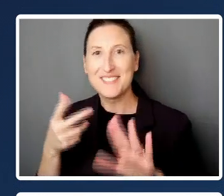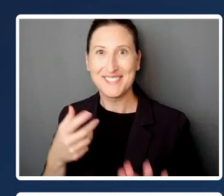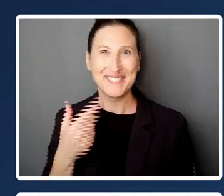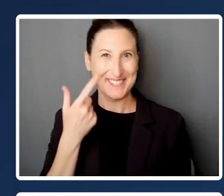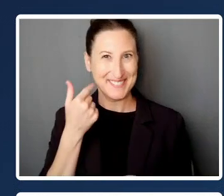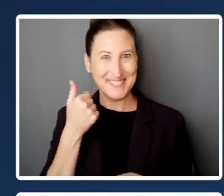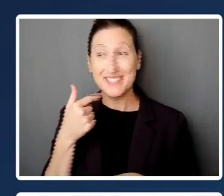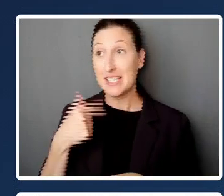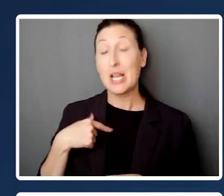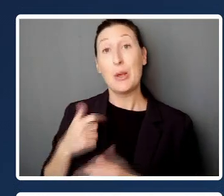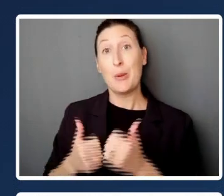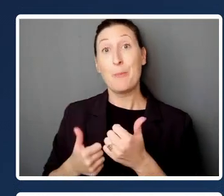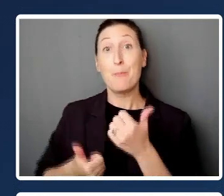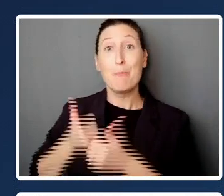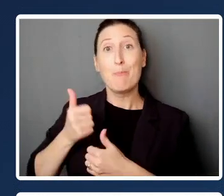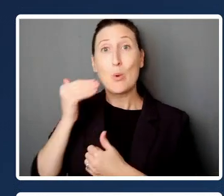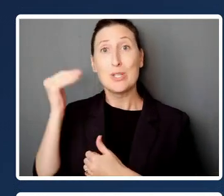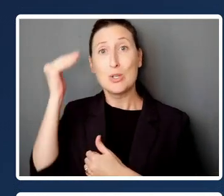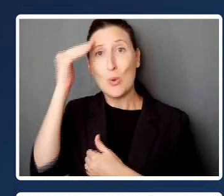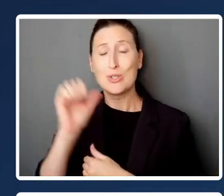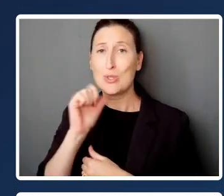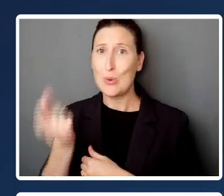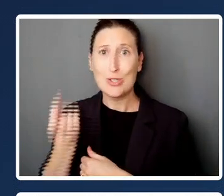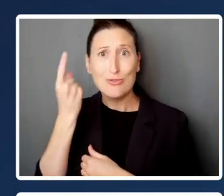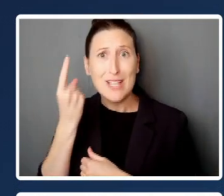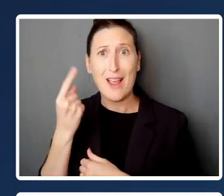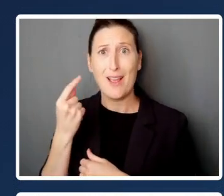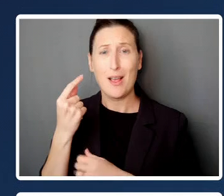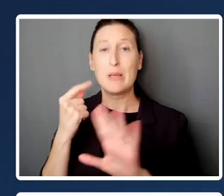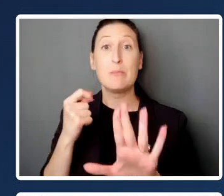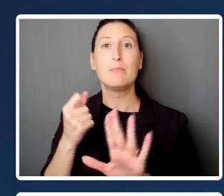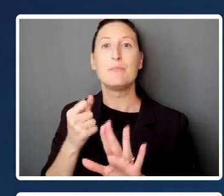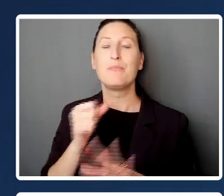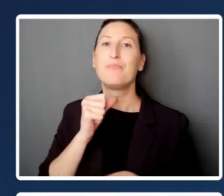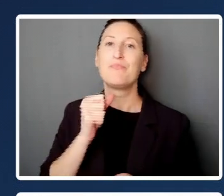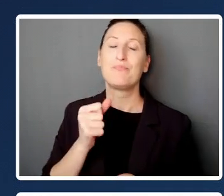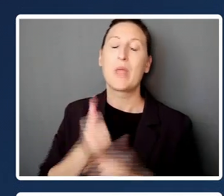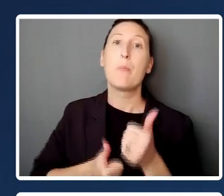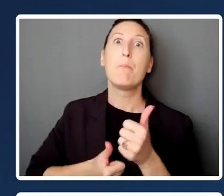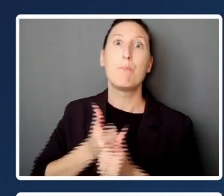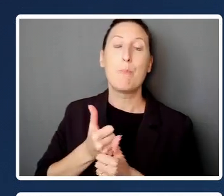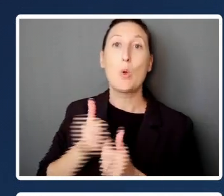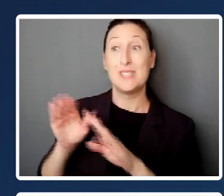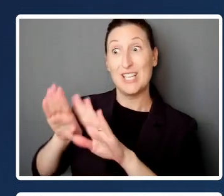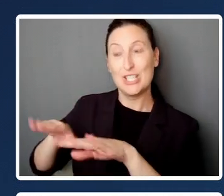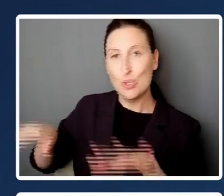don't necessarily understand what postage stamps are. And you have to explain how they're used,